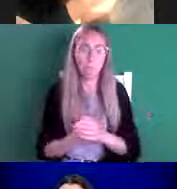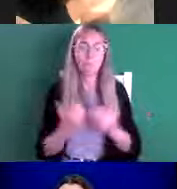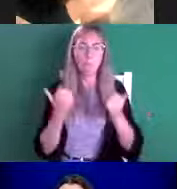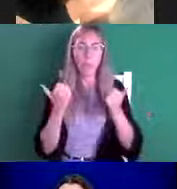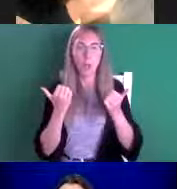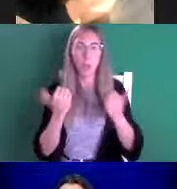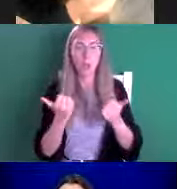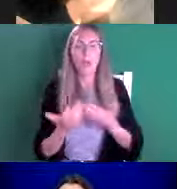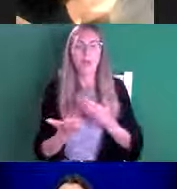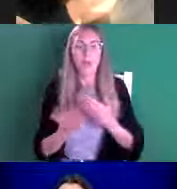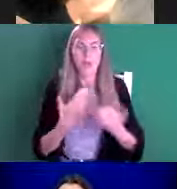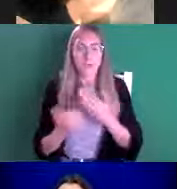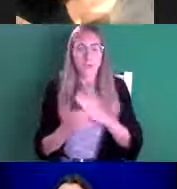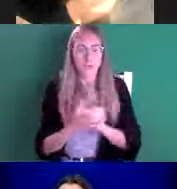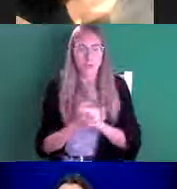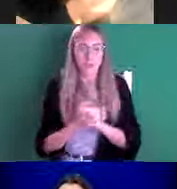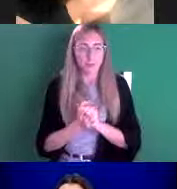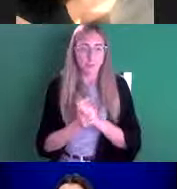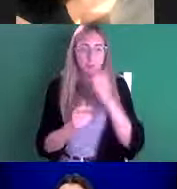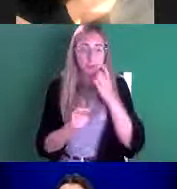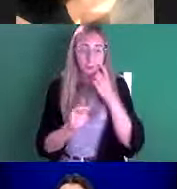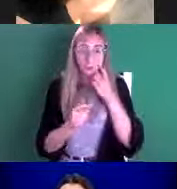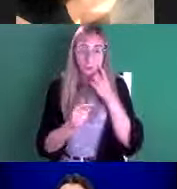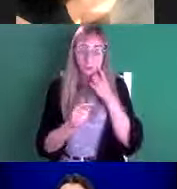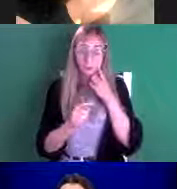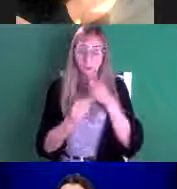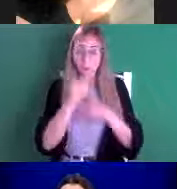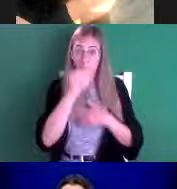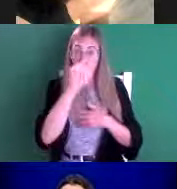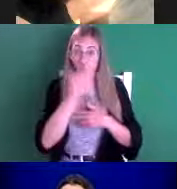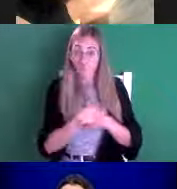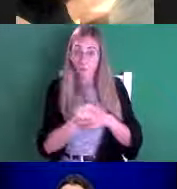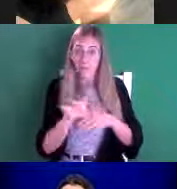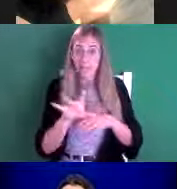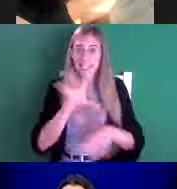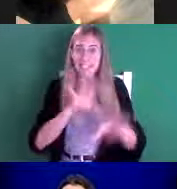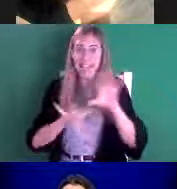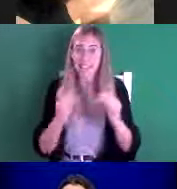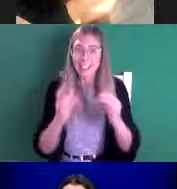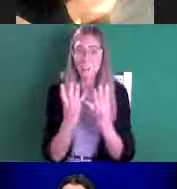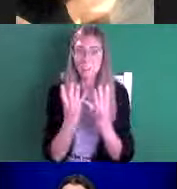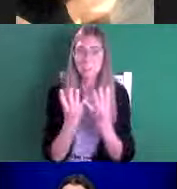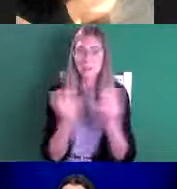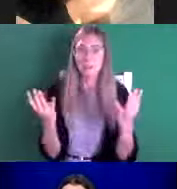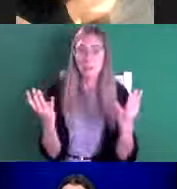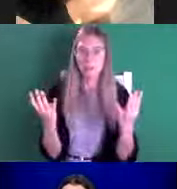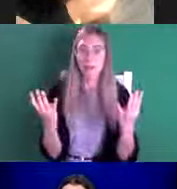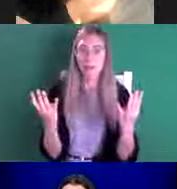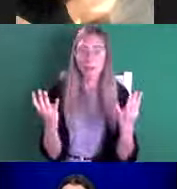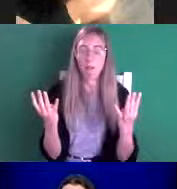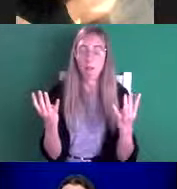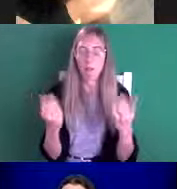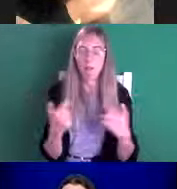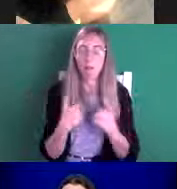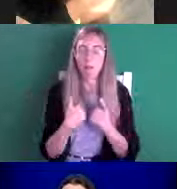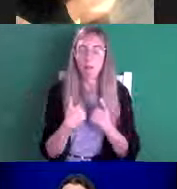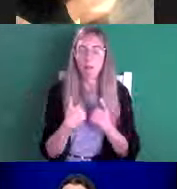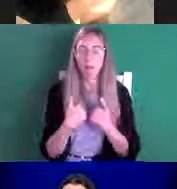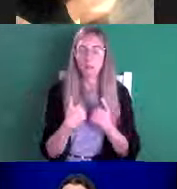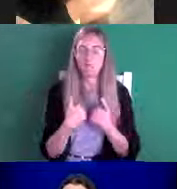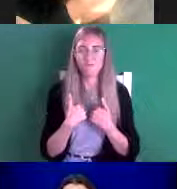the um the selection panel that we we didn't want the galleries to make the selection